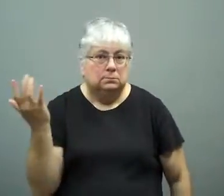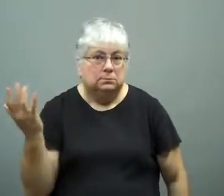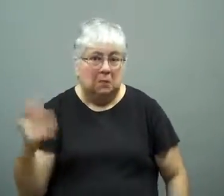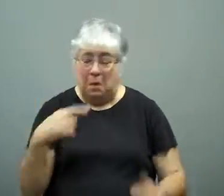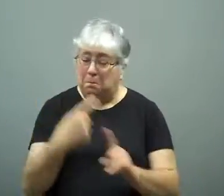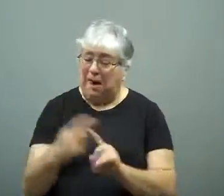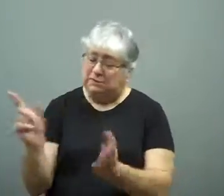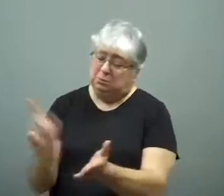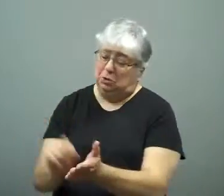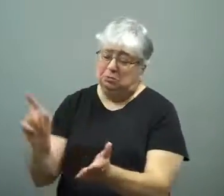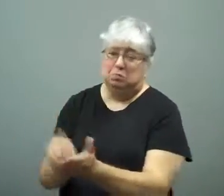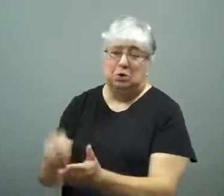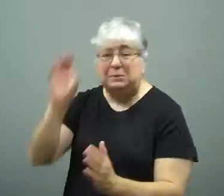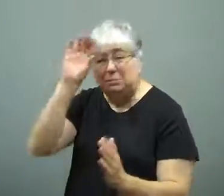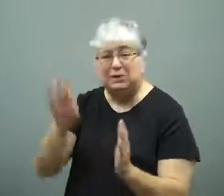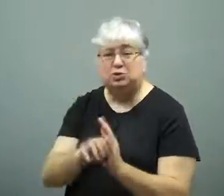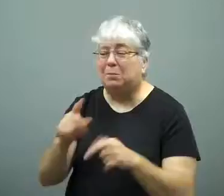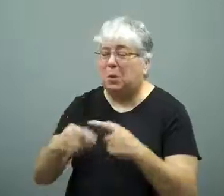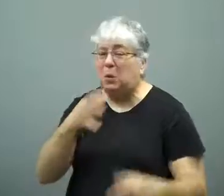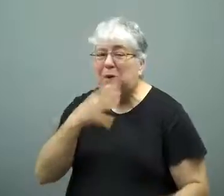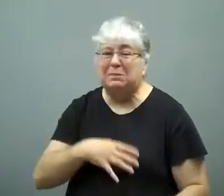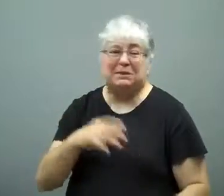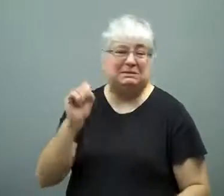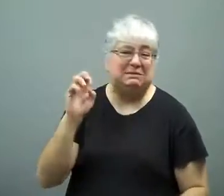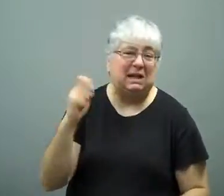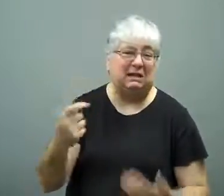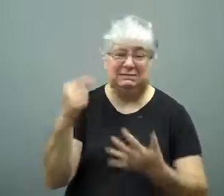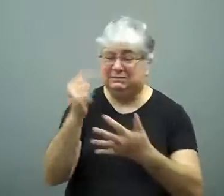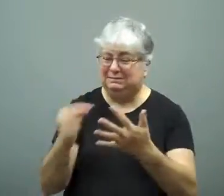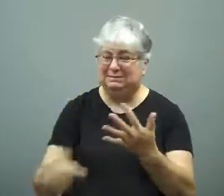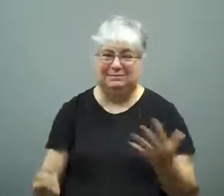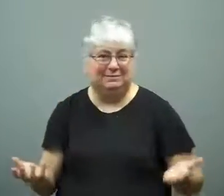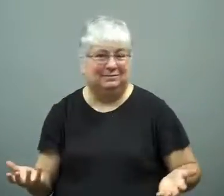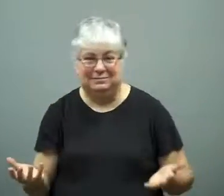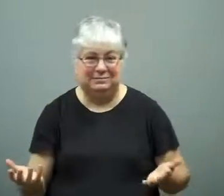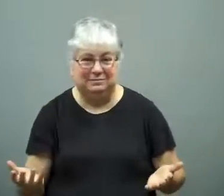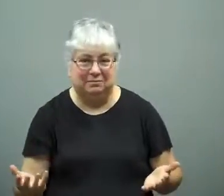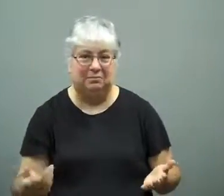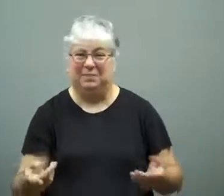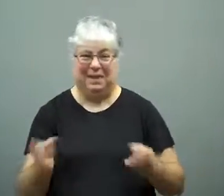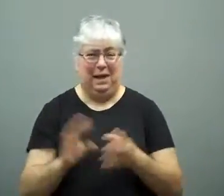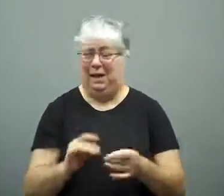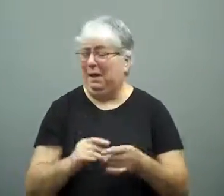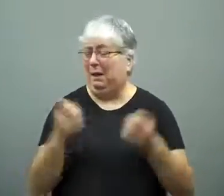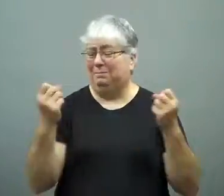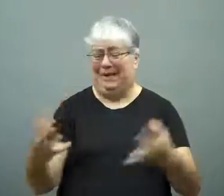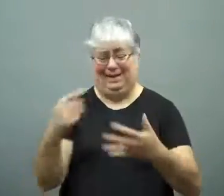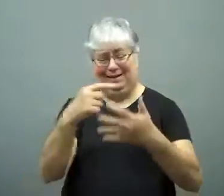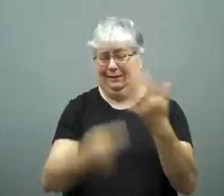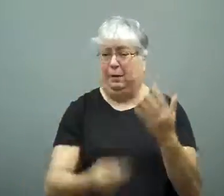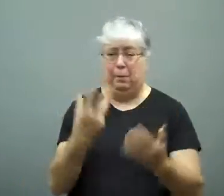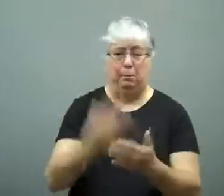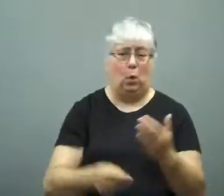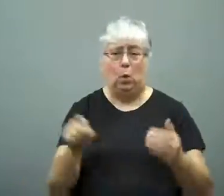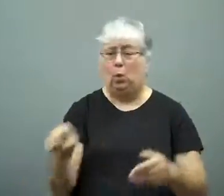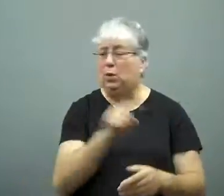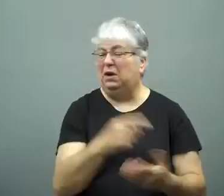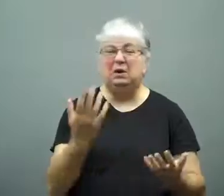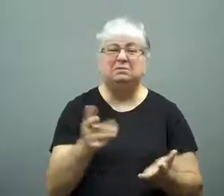He would print pictures dealing with women and sex.